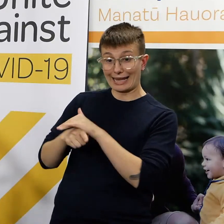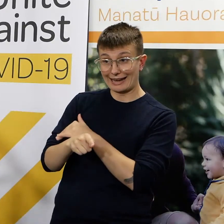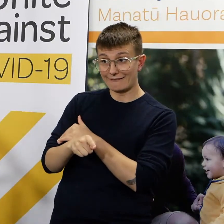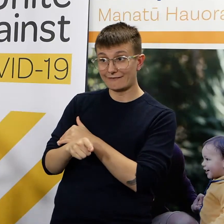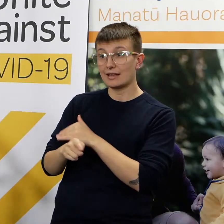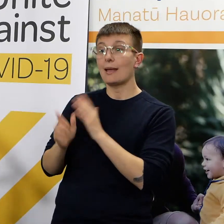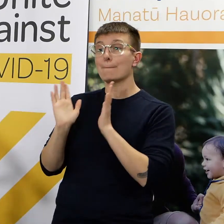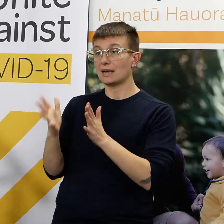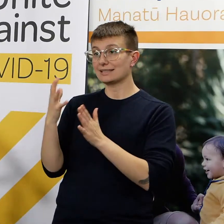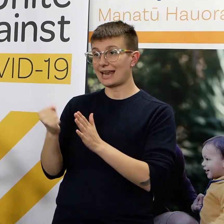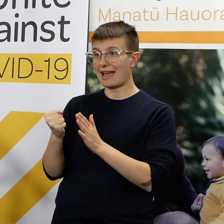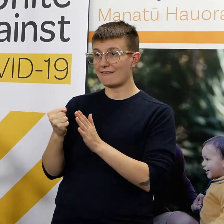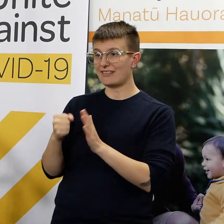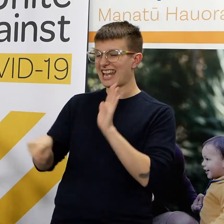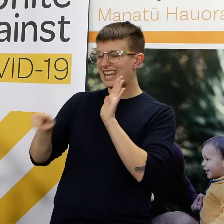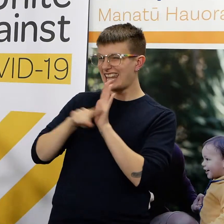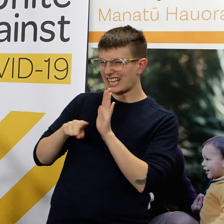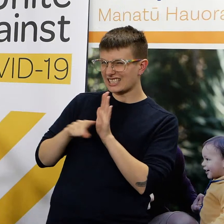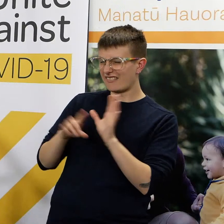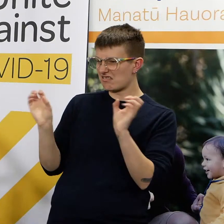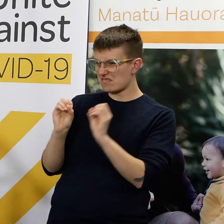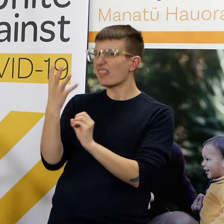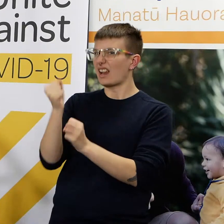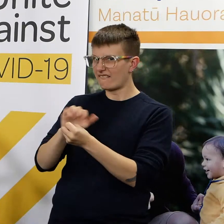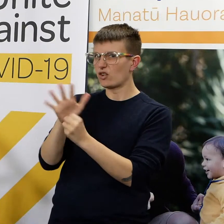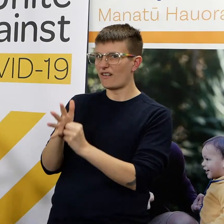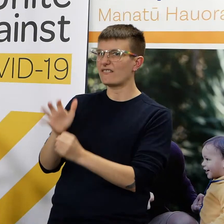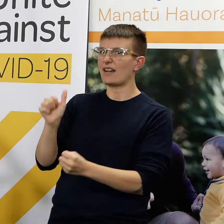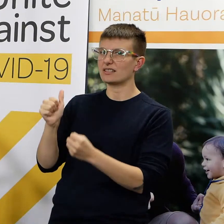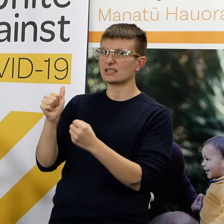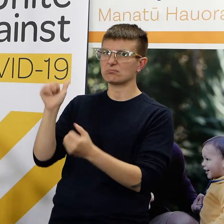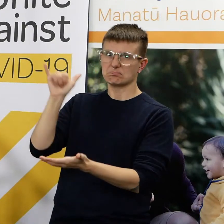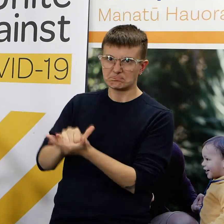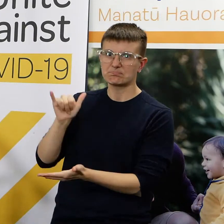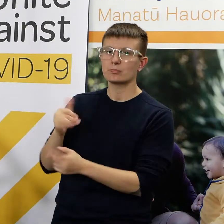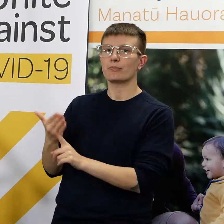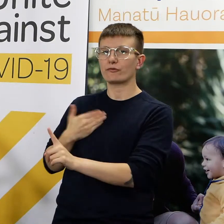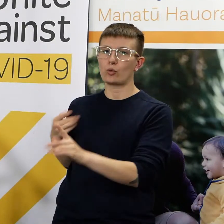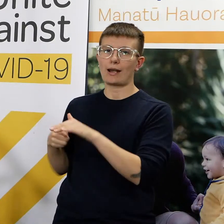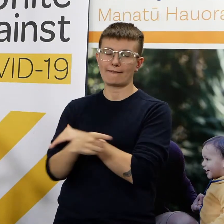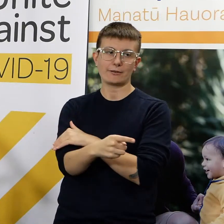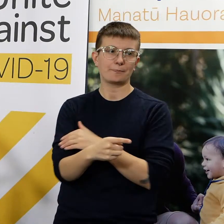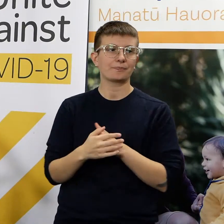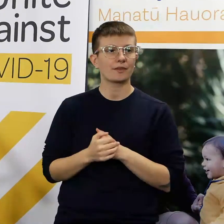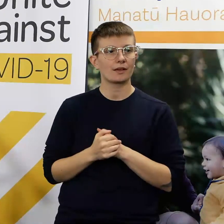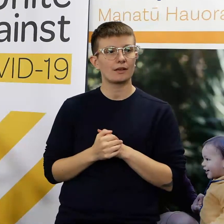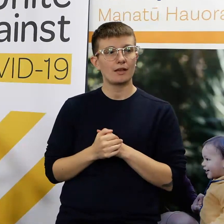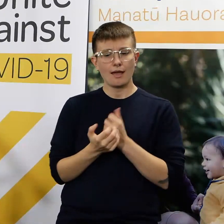and this is sign of things to come, you know, should we not be complacent.